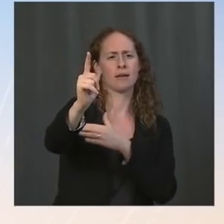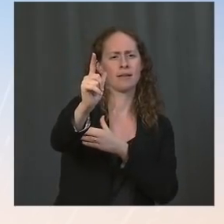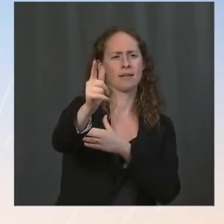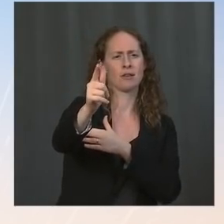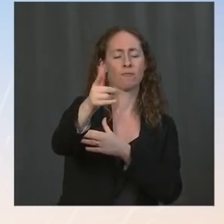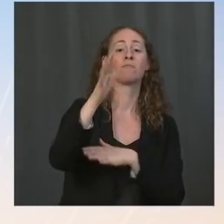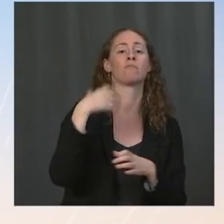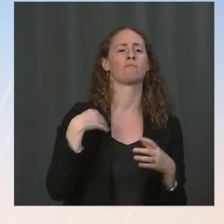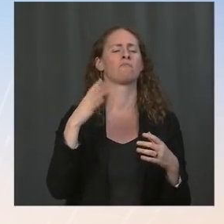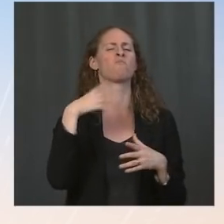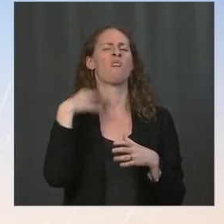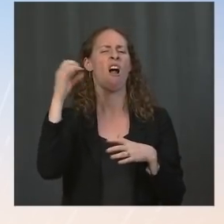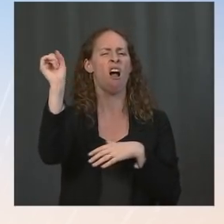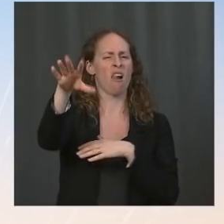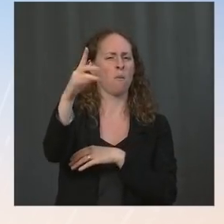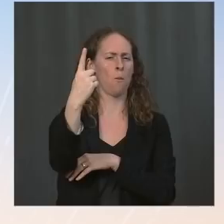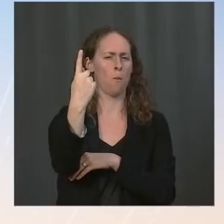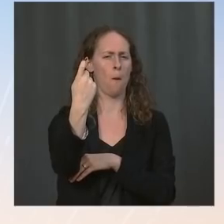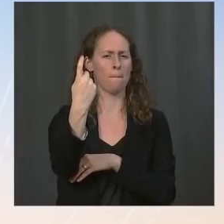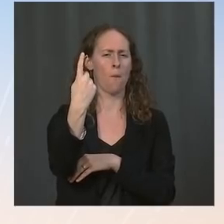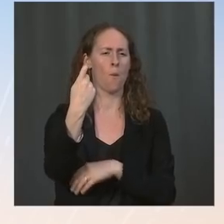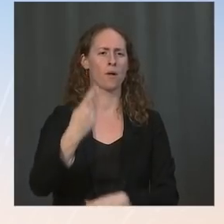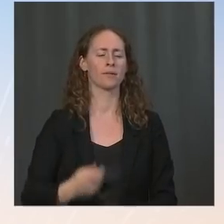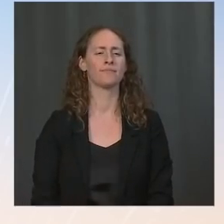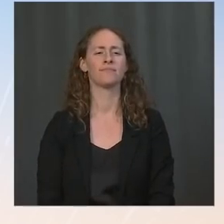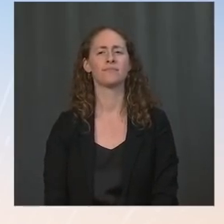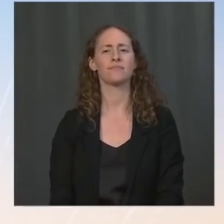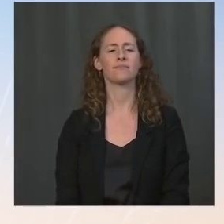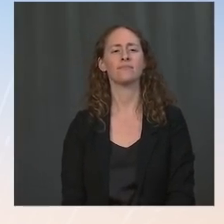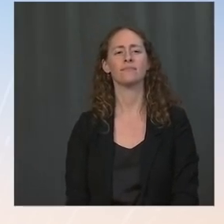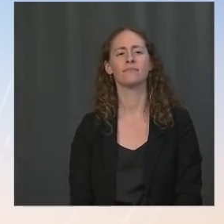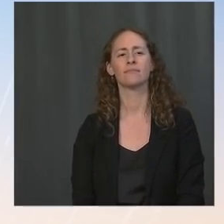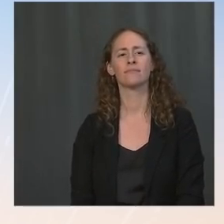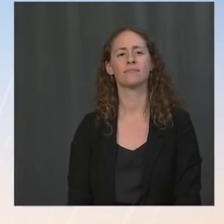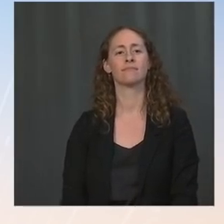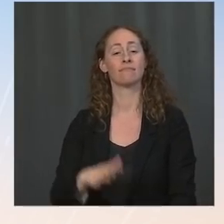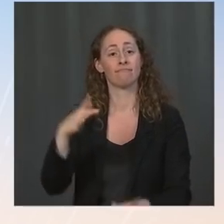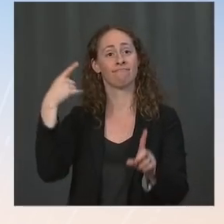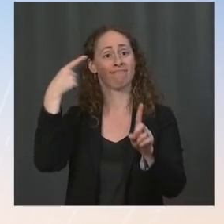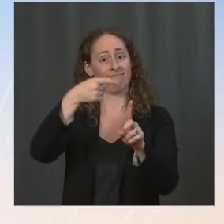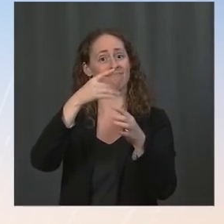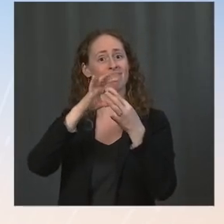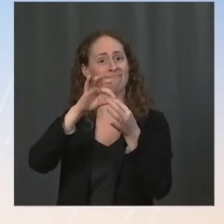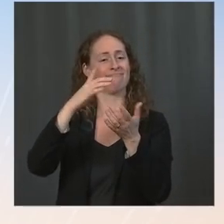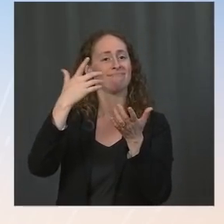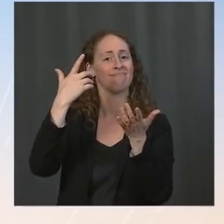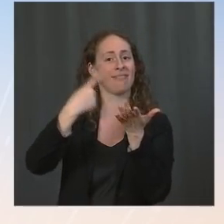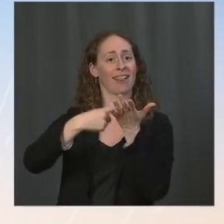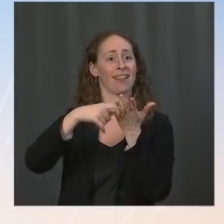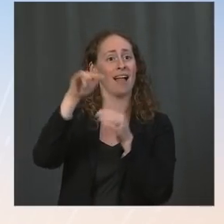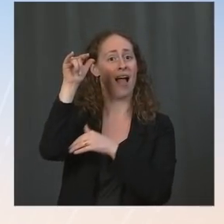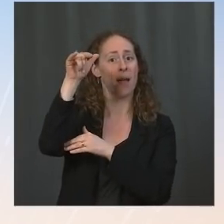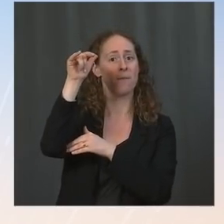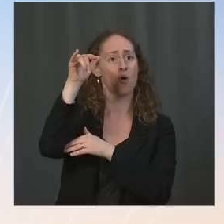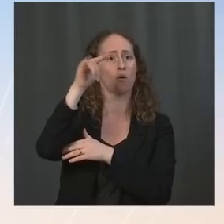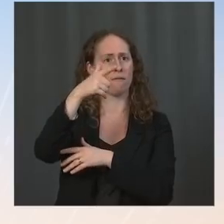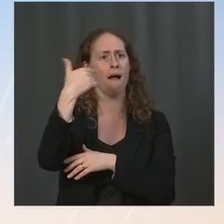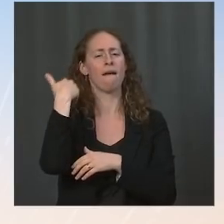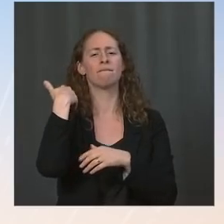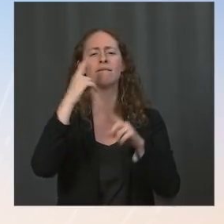The other piece of this is operational, which of course is the airport and the airports; there are also regional airports. And we are currently working with a range of partners